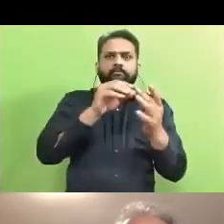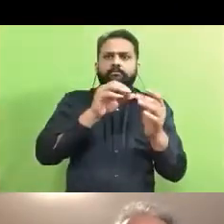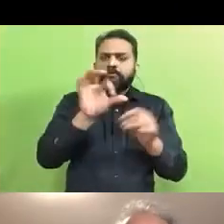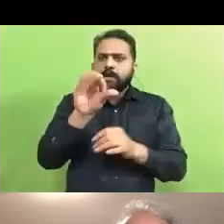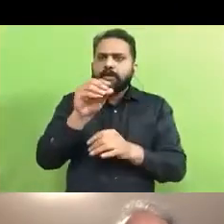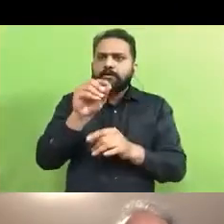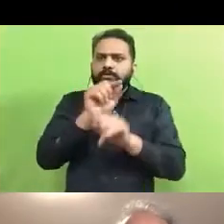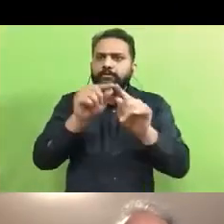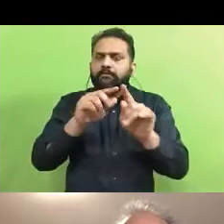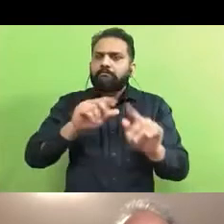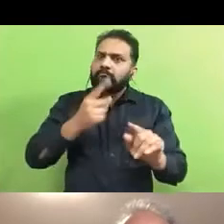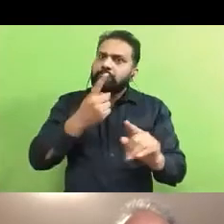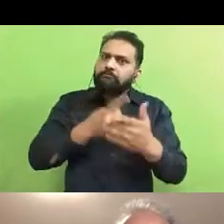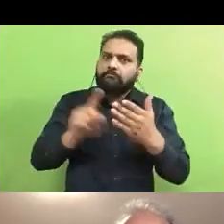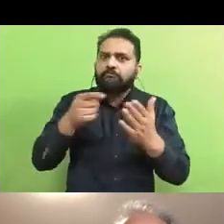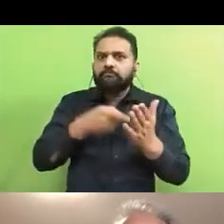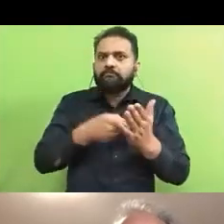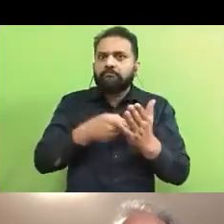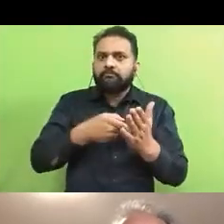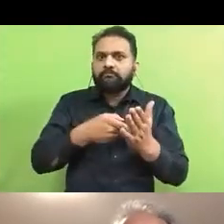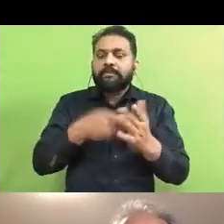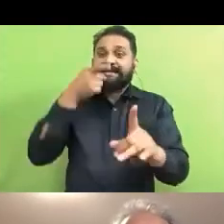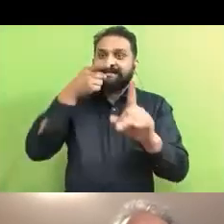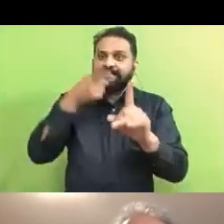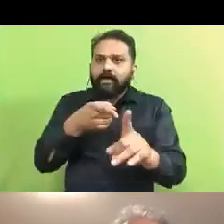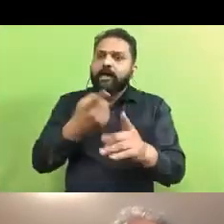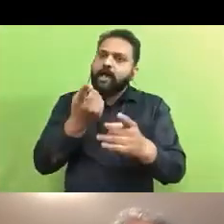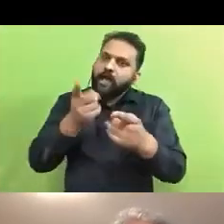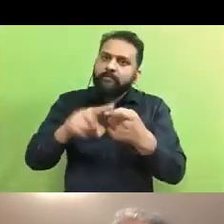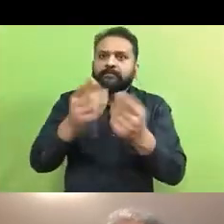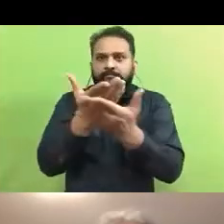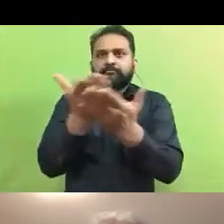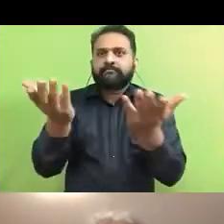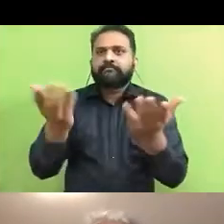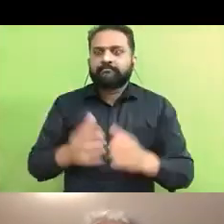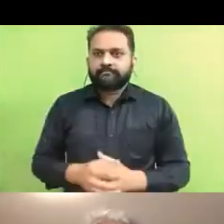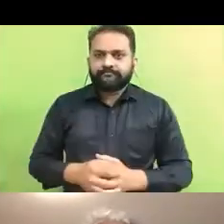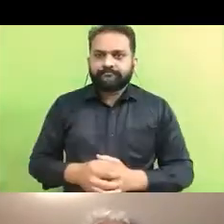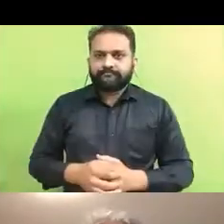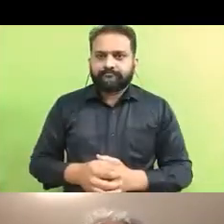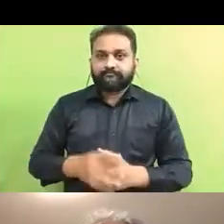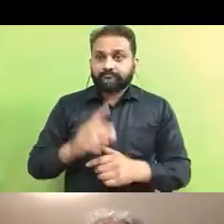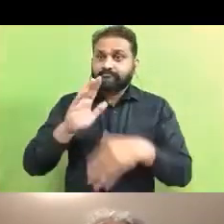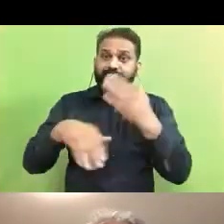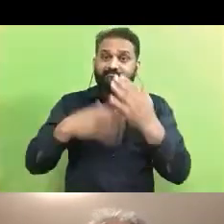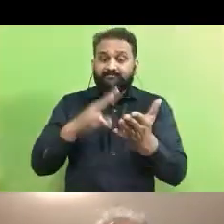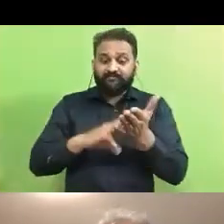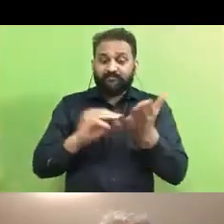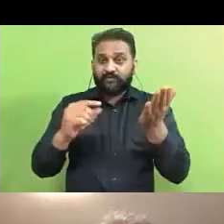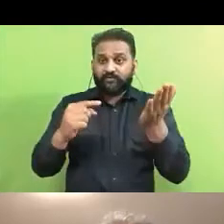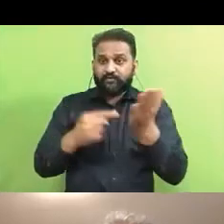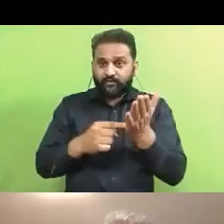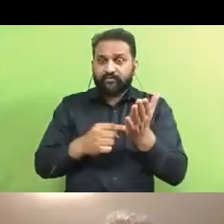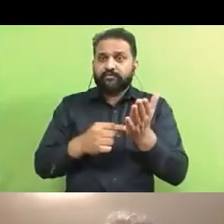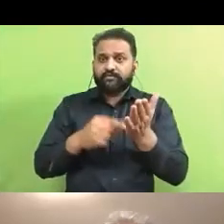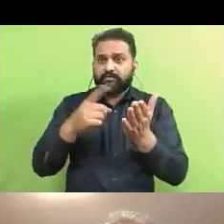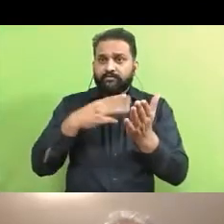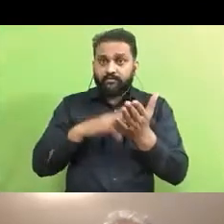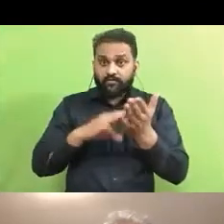correct and that's what it happens even after the moot when the moot finishes you can go back